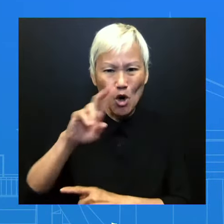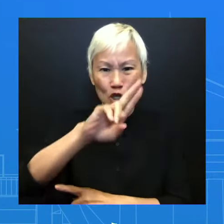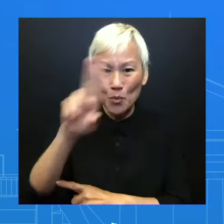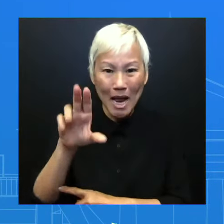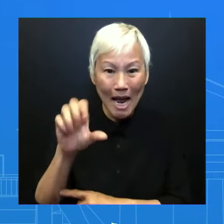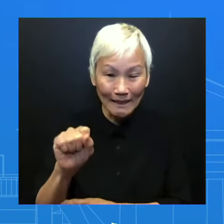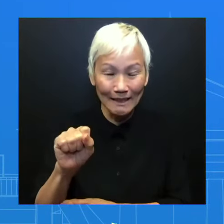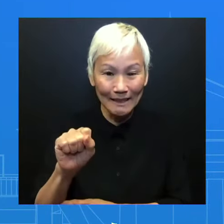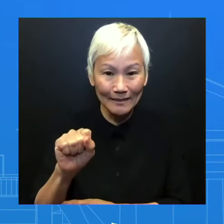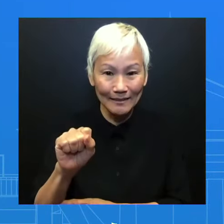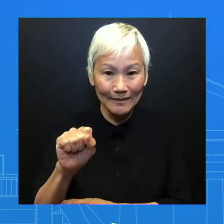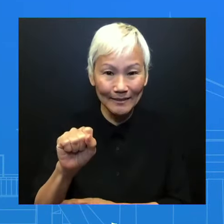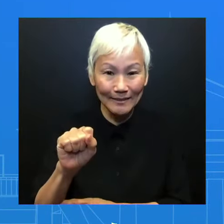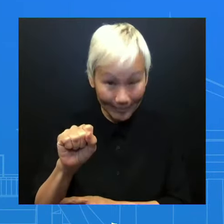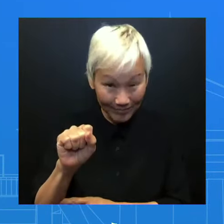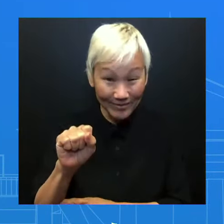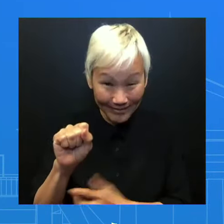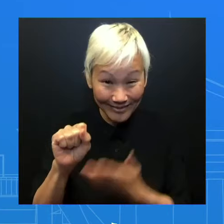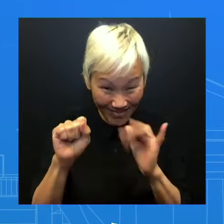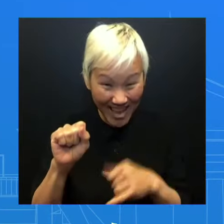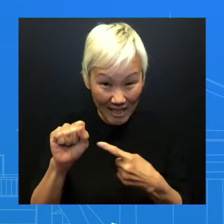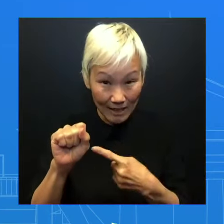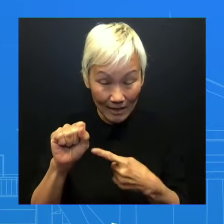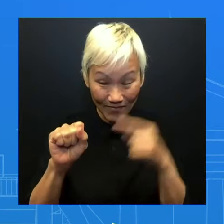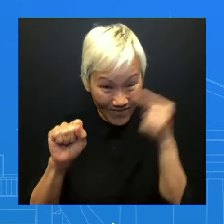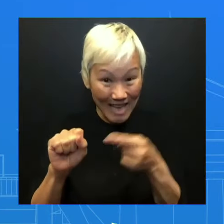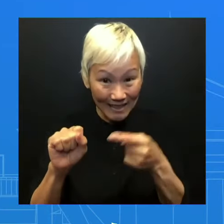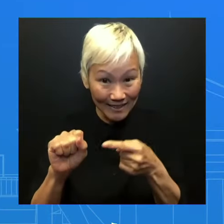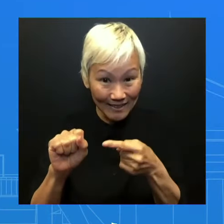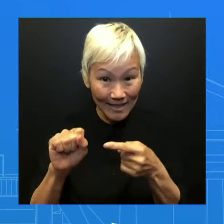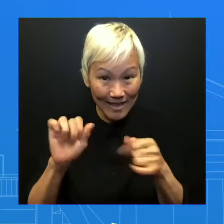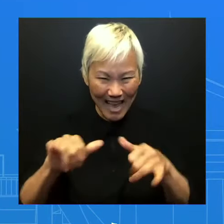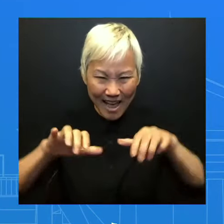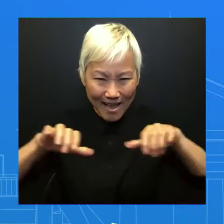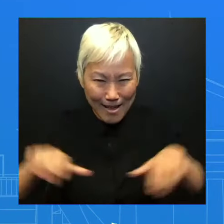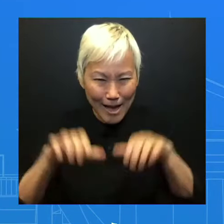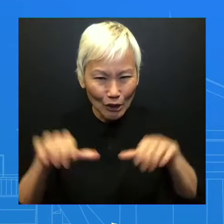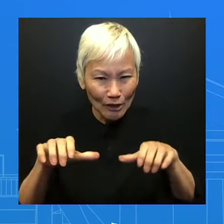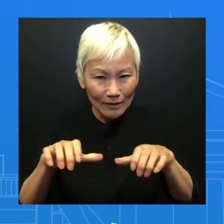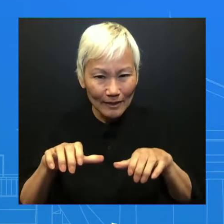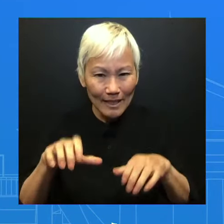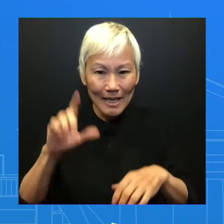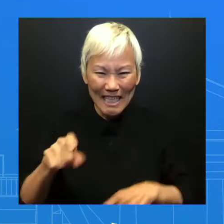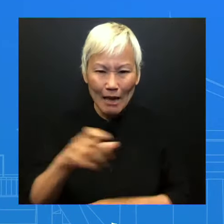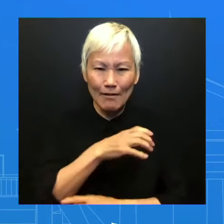for swift bipartisan action by Congress to prevent default. This is -- has to be done in a bipartisan way.